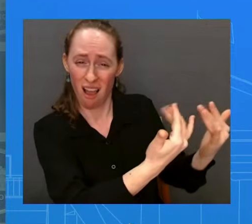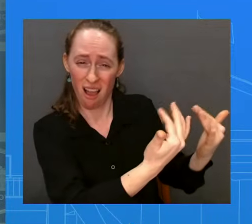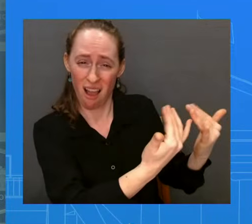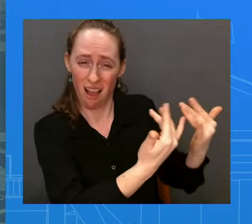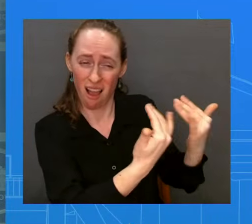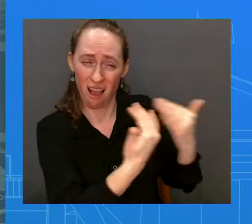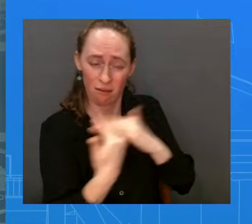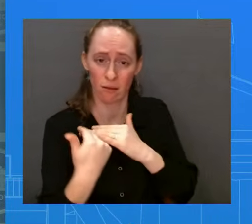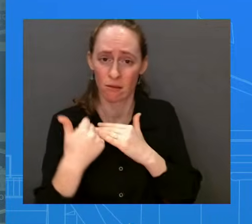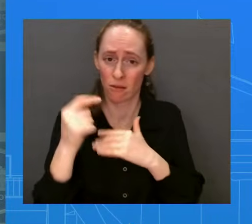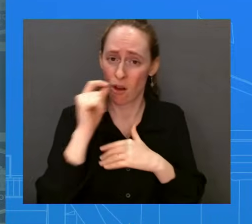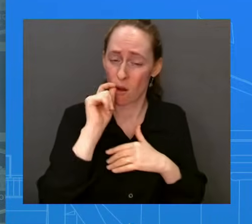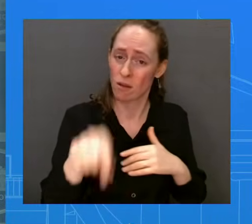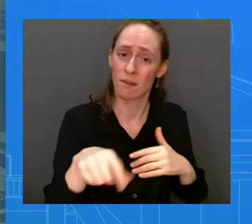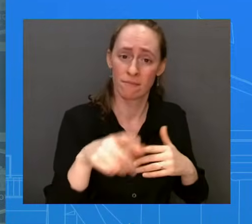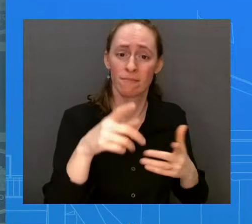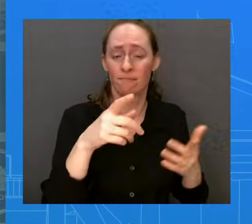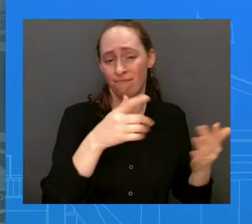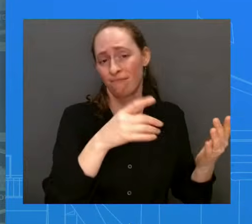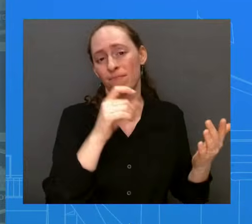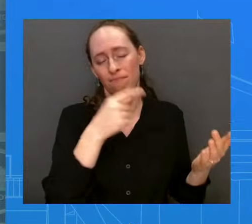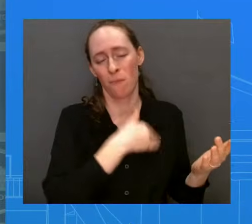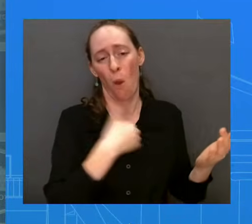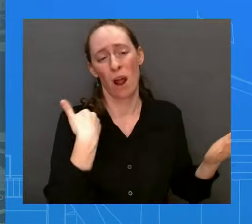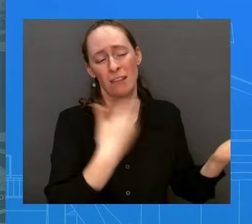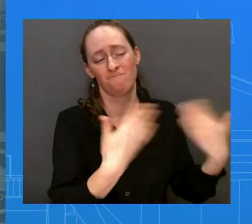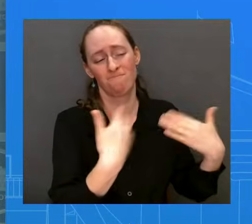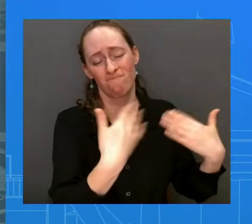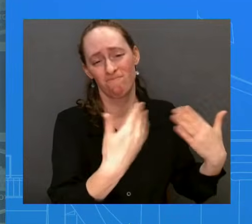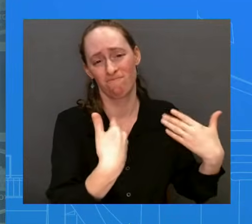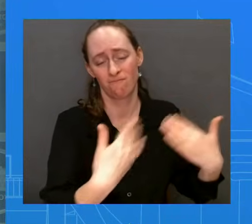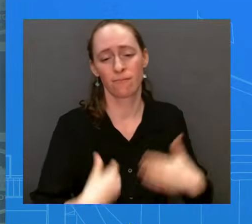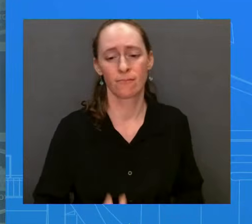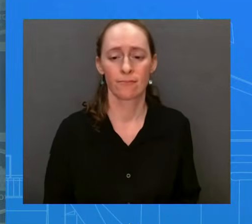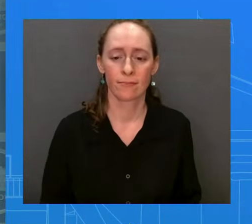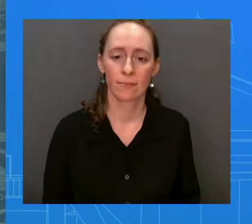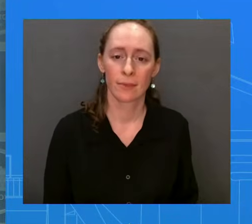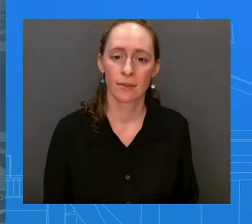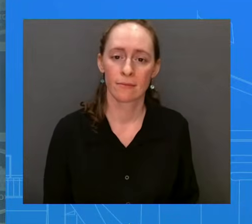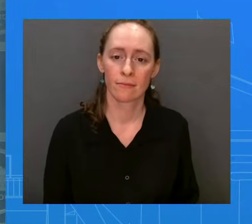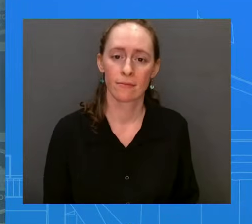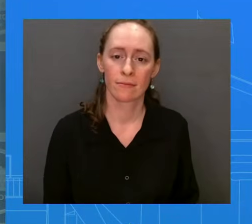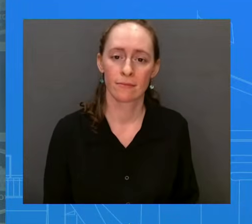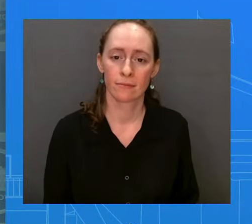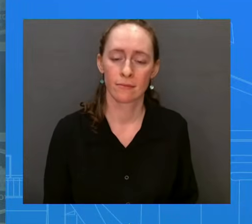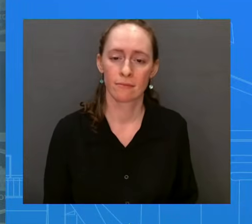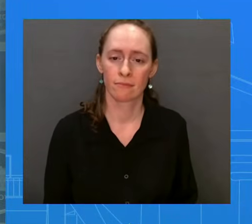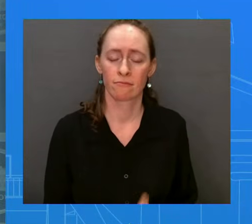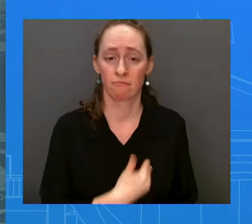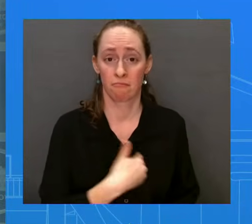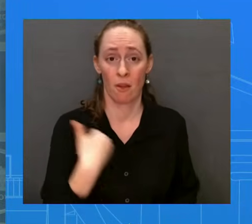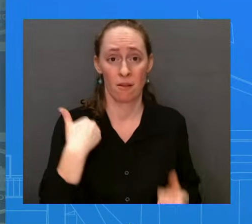The Poles are -- pardon the pun -- but they're punching well above their weight. And we very much appreciate all the support.